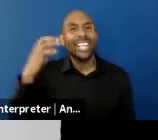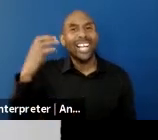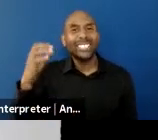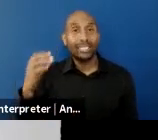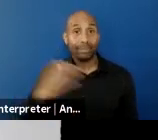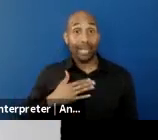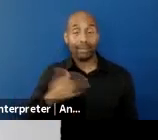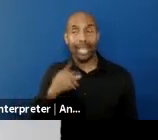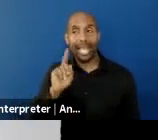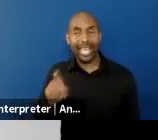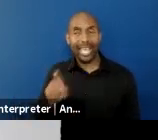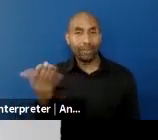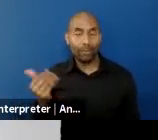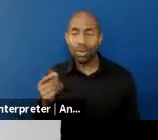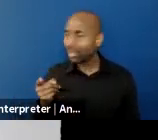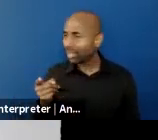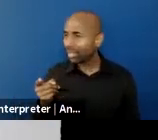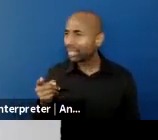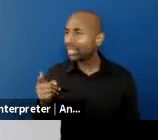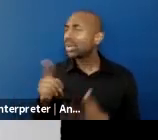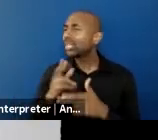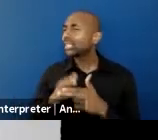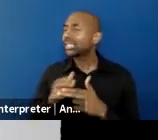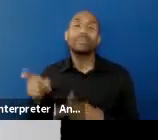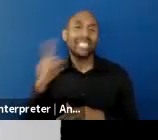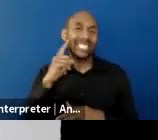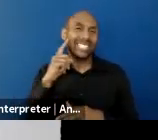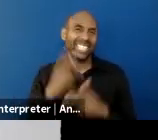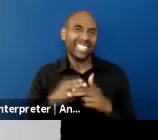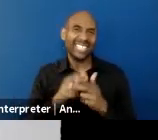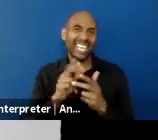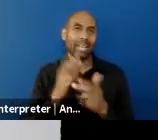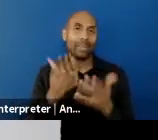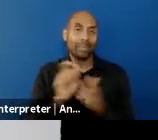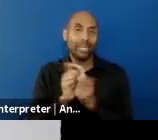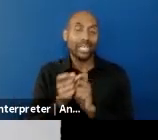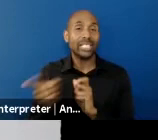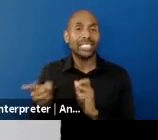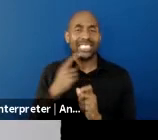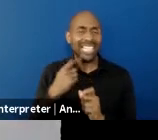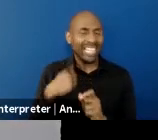She believes the name may have changed. But it's called the Sandwich King.